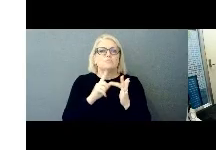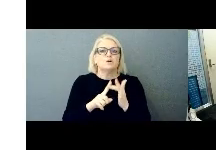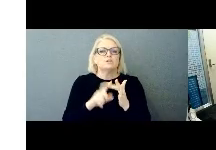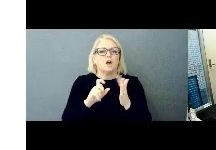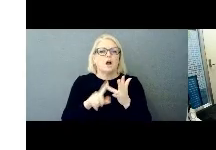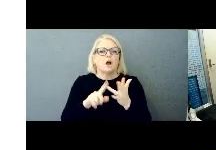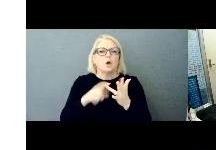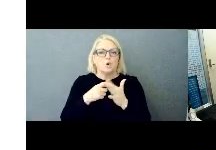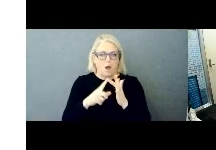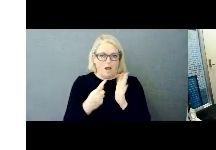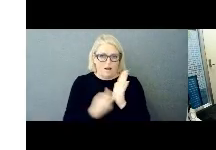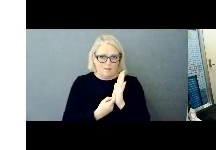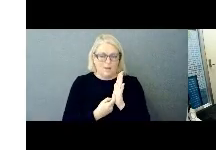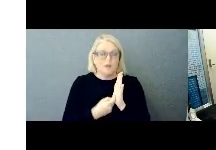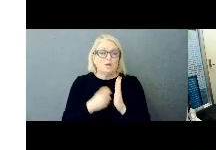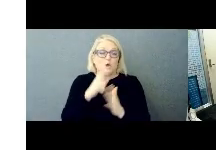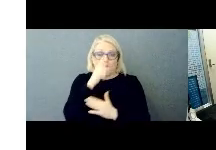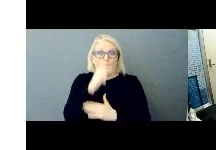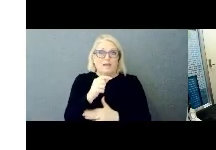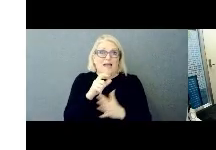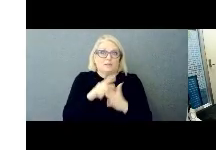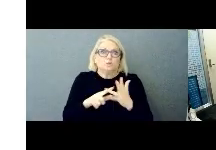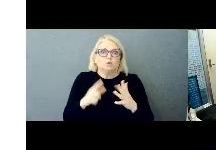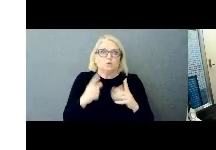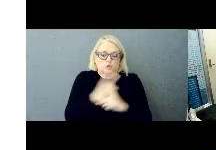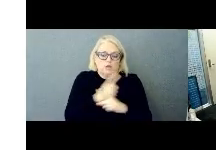And I'm really hoping that we can deliver on that for kids.